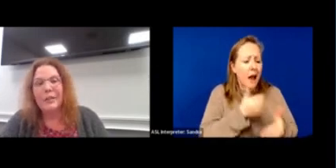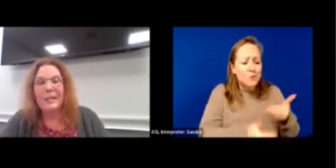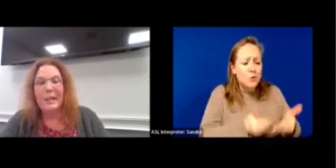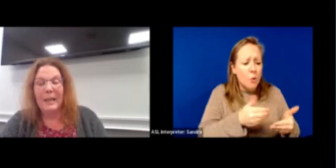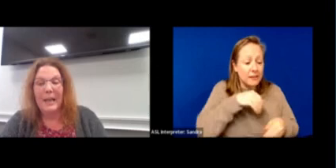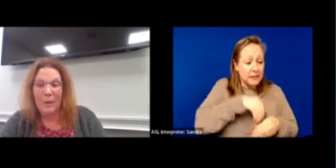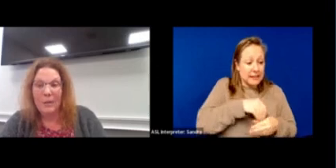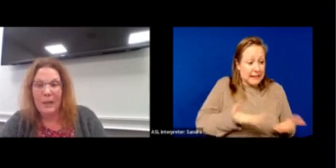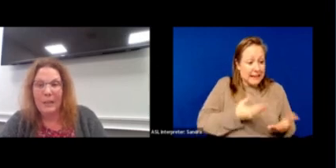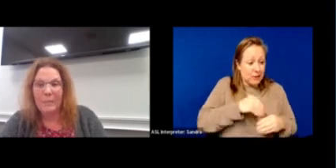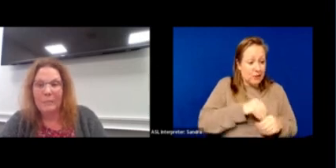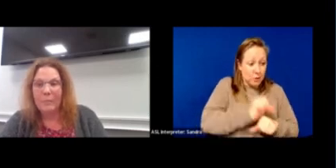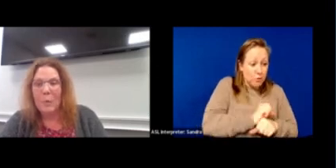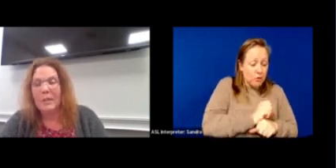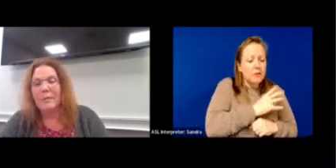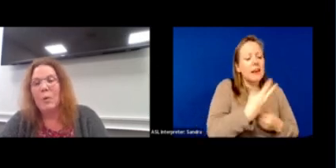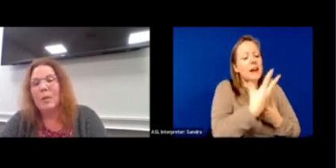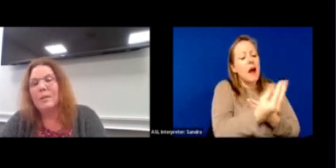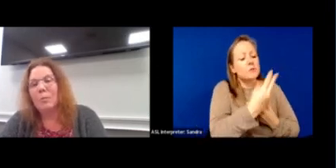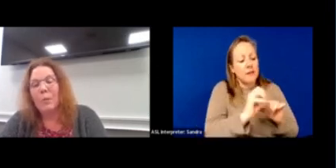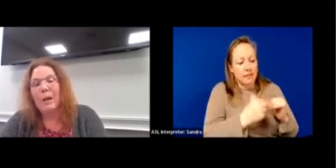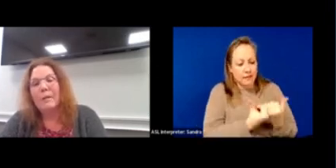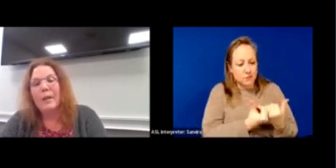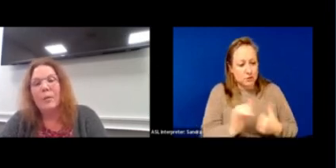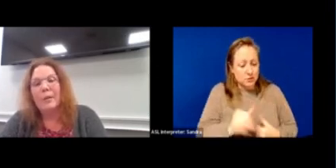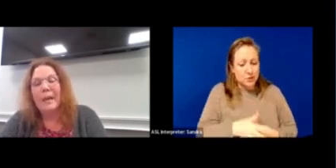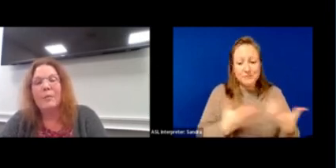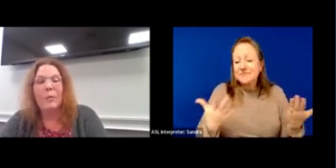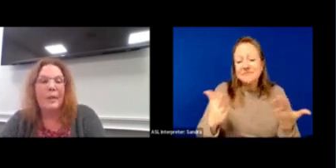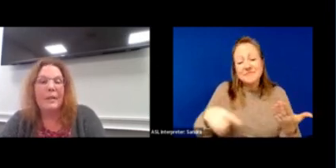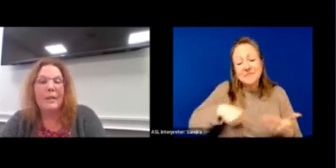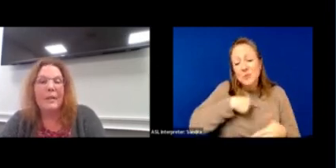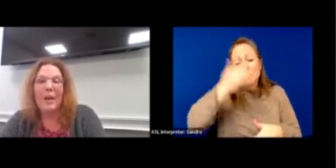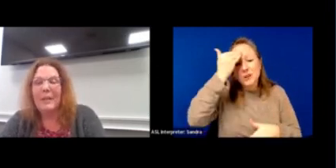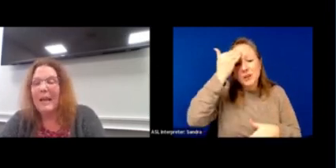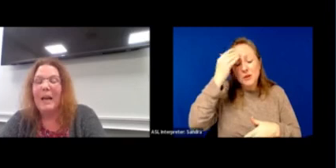agency, and outside. Because of course, we all know that when there are things happening